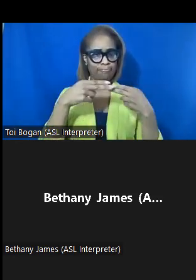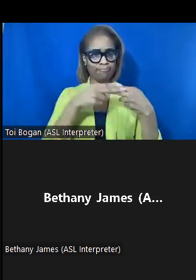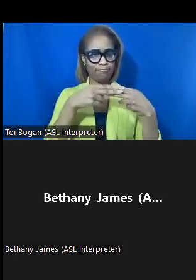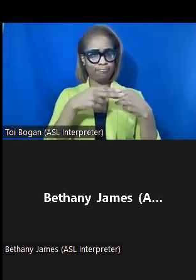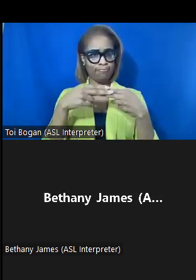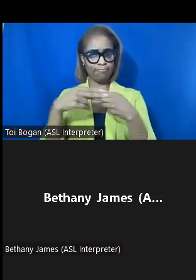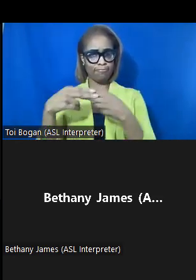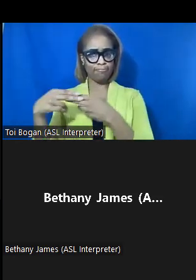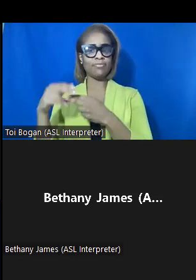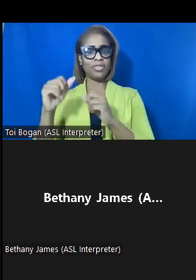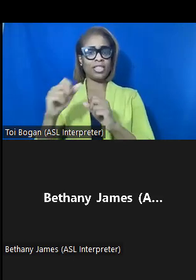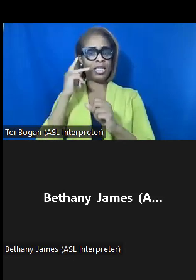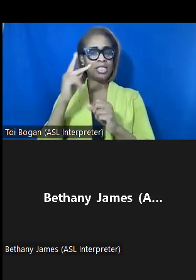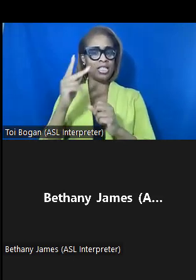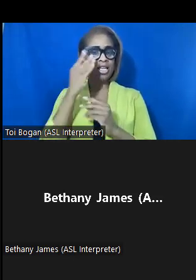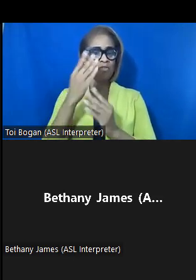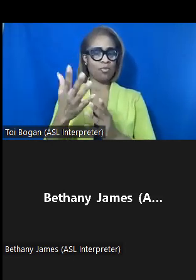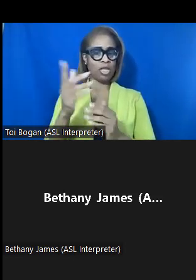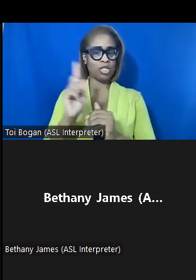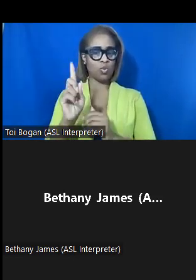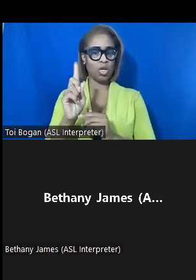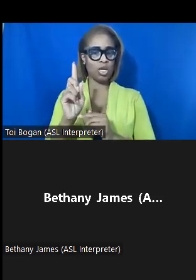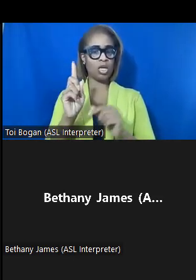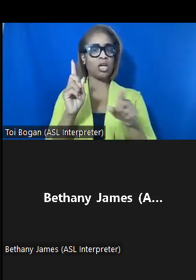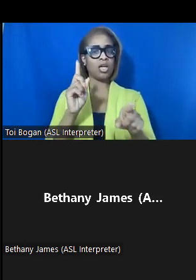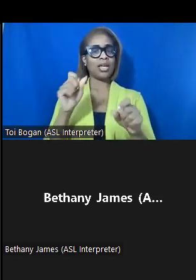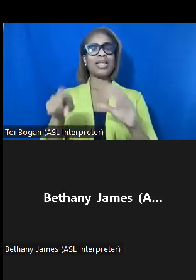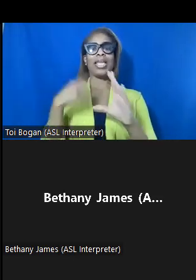So you can see the information where you can email us right here.